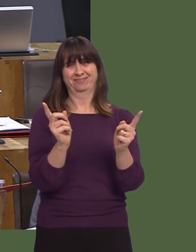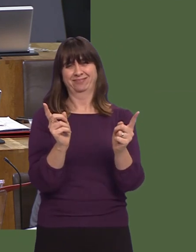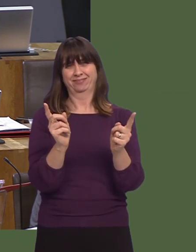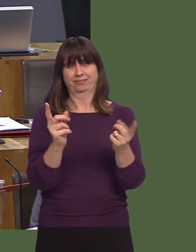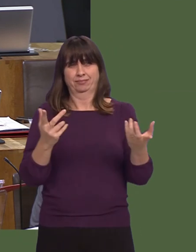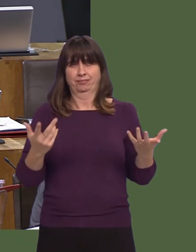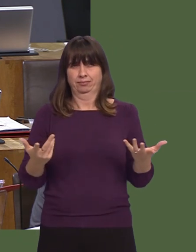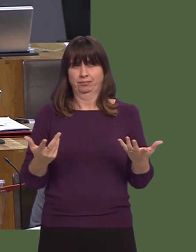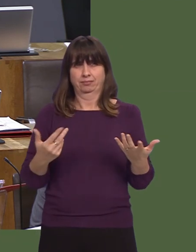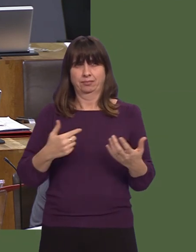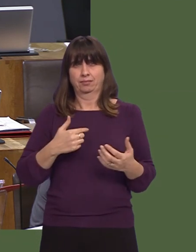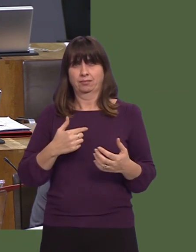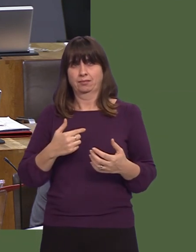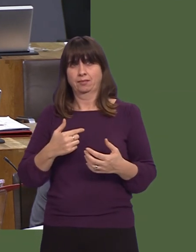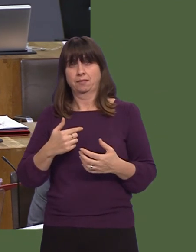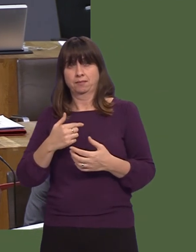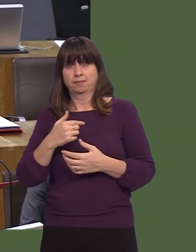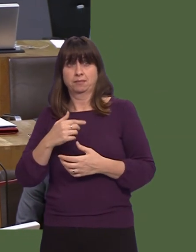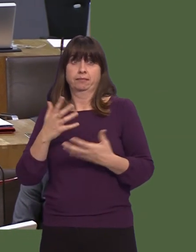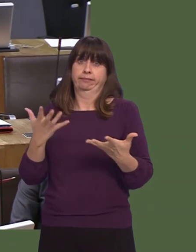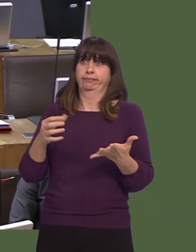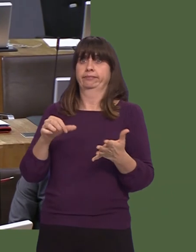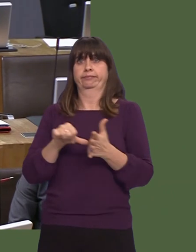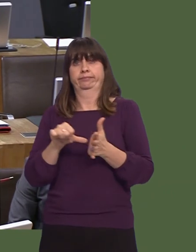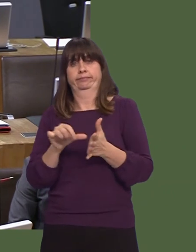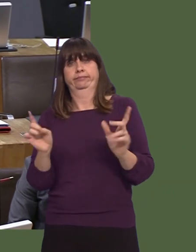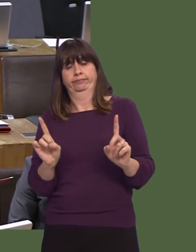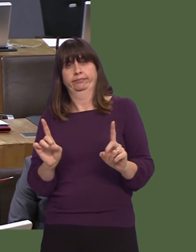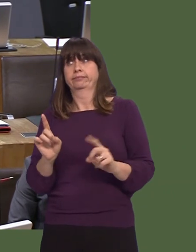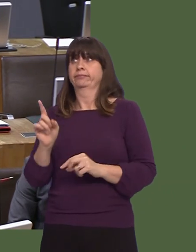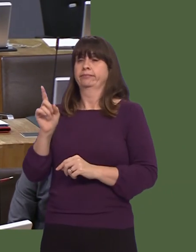yn gyntaf, dylai pwerau ddod i'r lle y dylen nhw, sef y Cynulliad hwn, yn ail, sicrhau